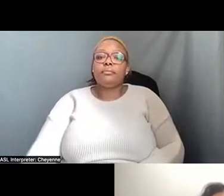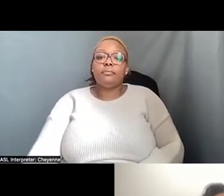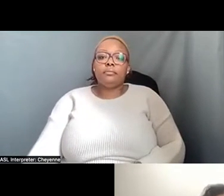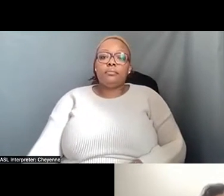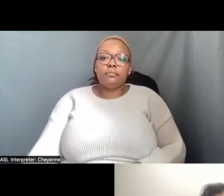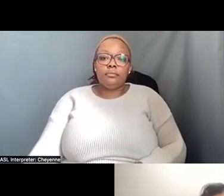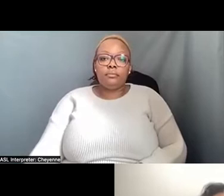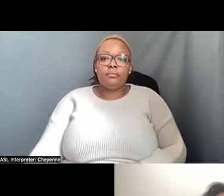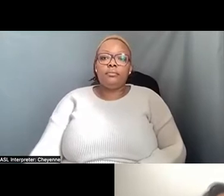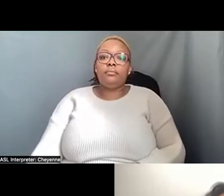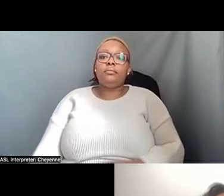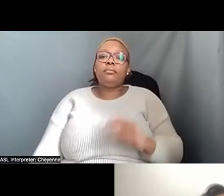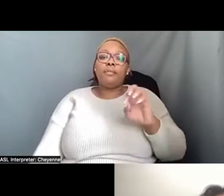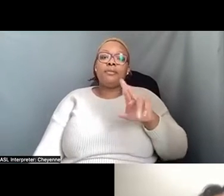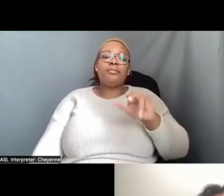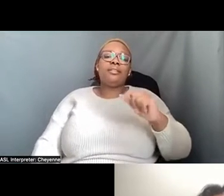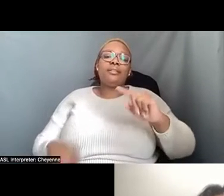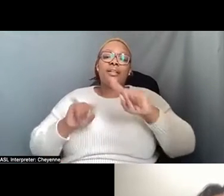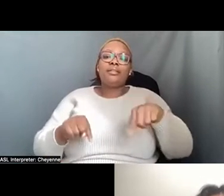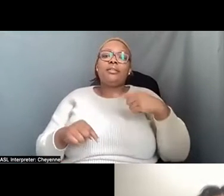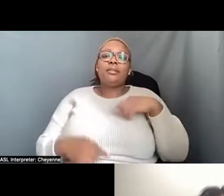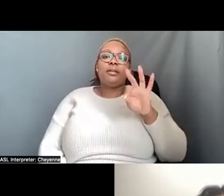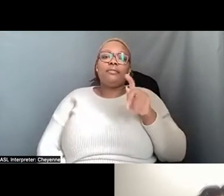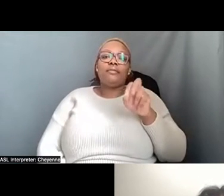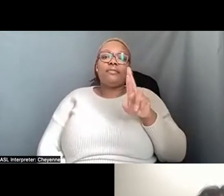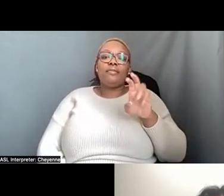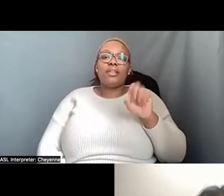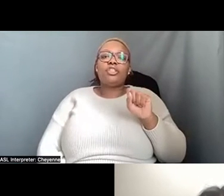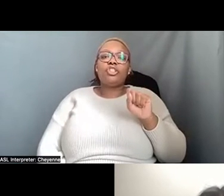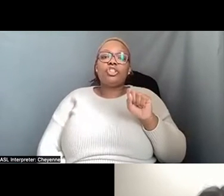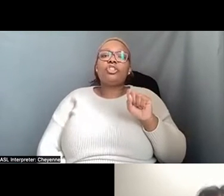So, we consider feature length to be over 40 minutes.